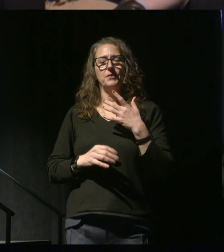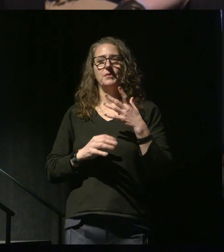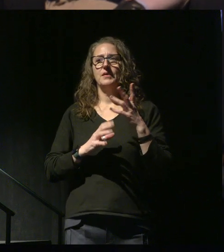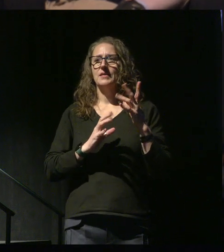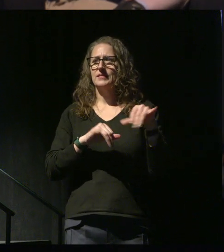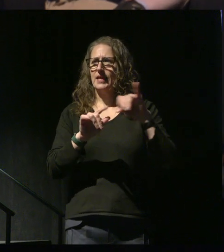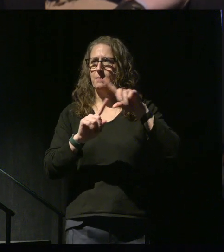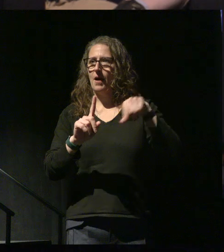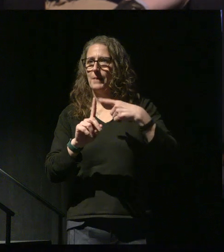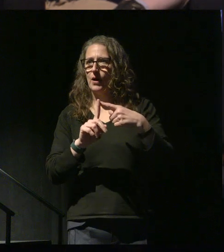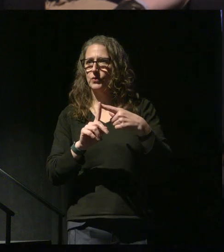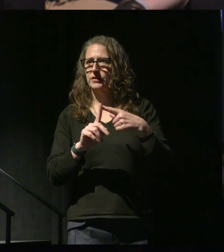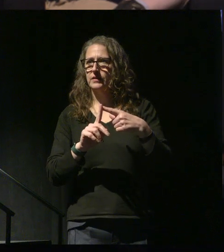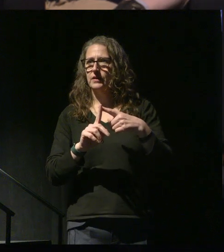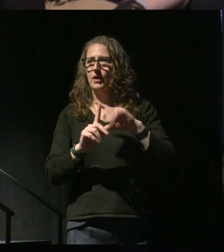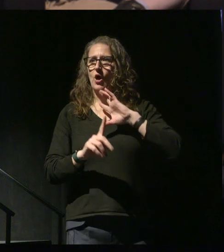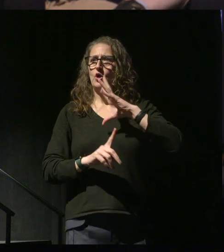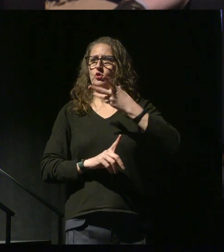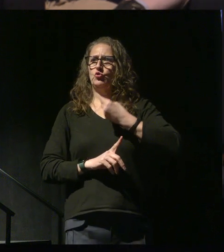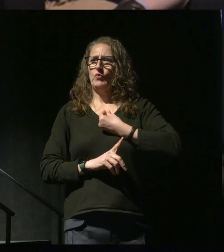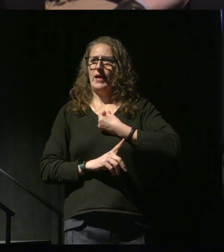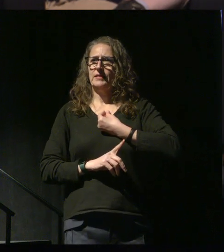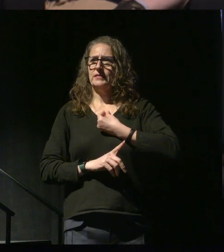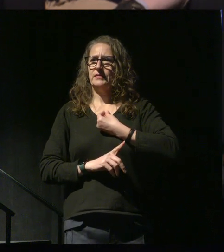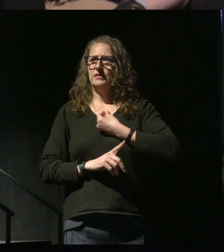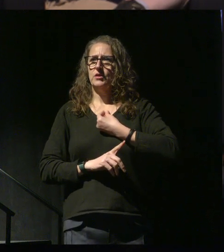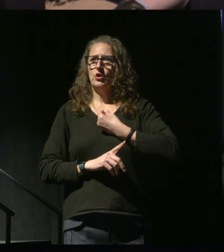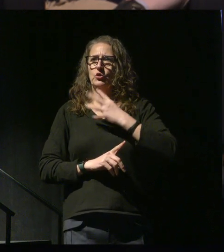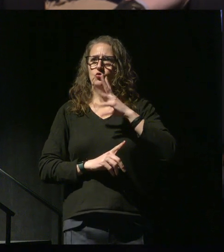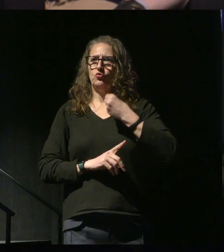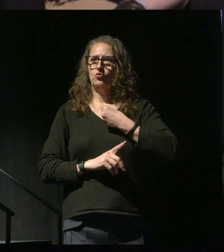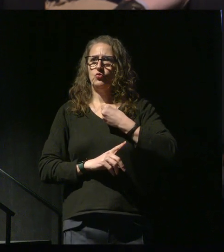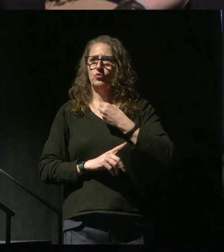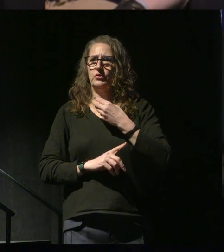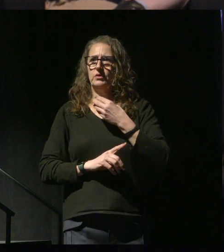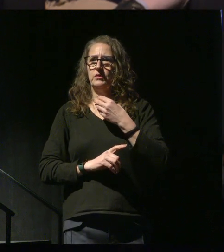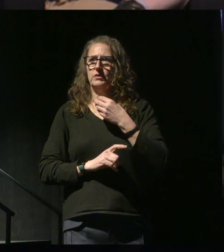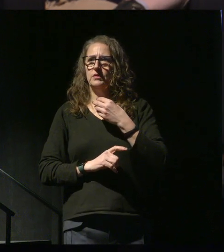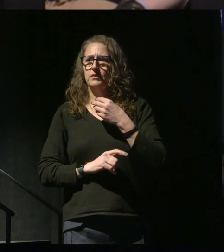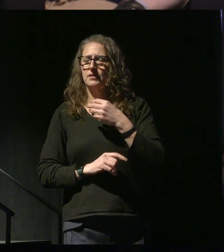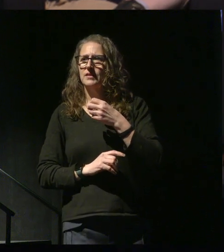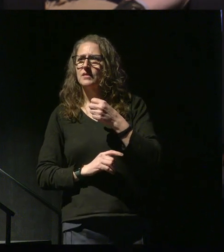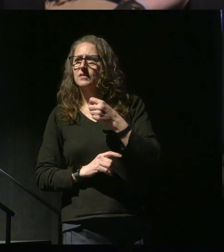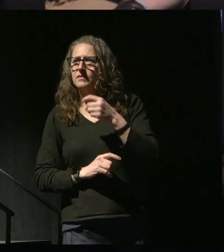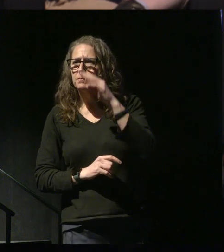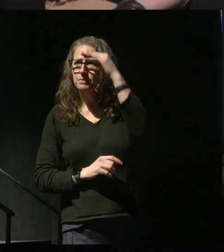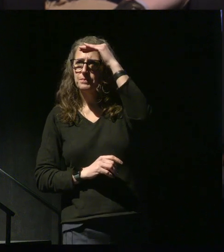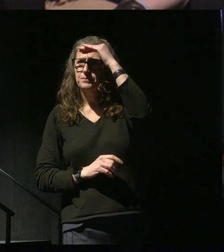and I also have like an automatic practice of italicizing. It was the convention when we were reading, I think. Yeah, yeah.